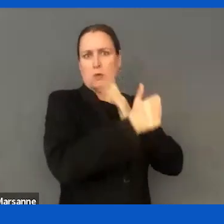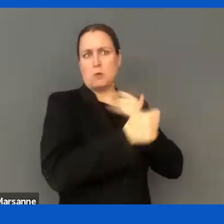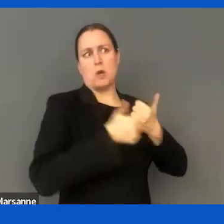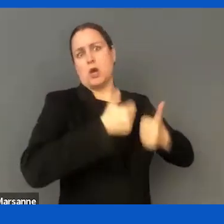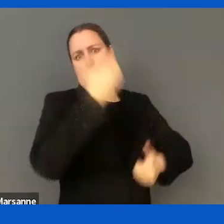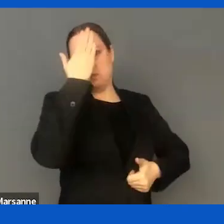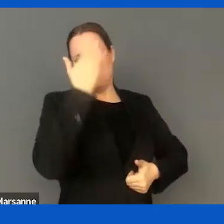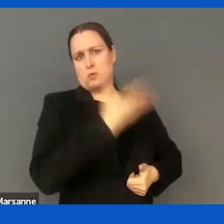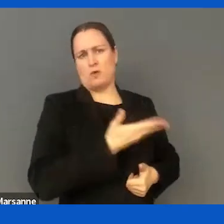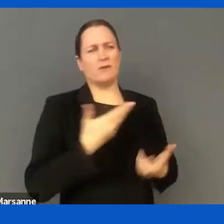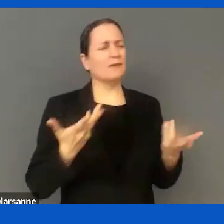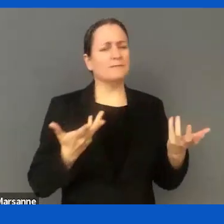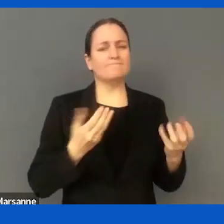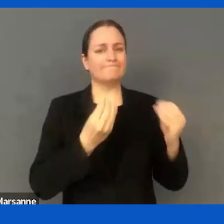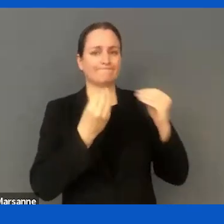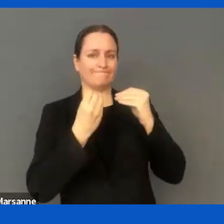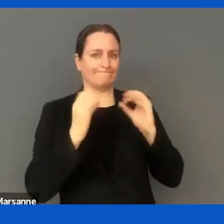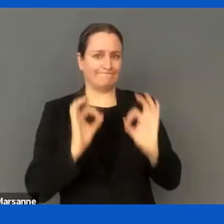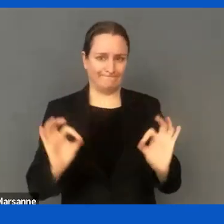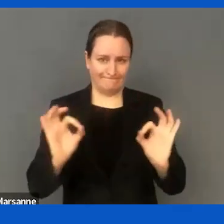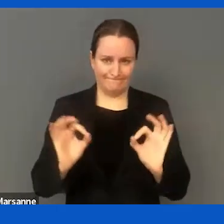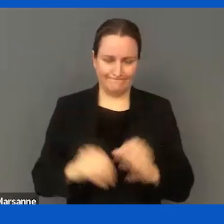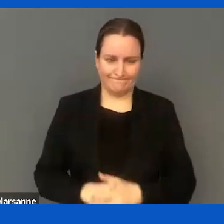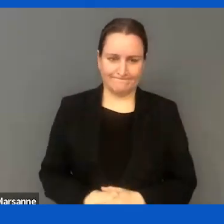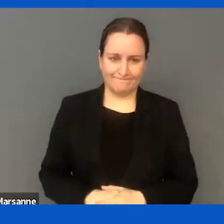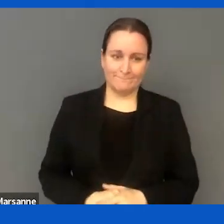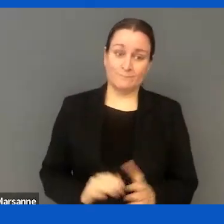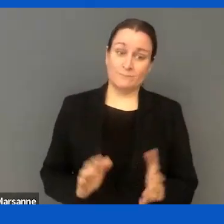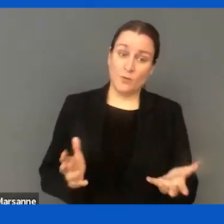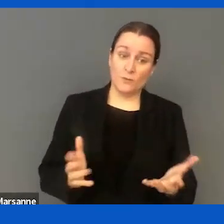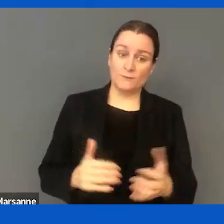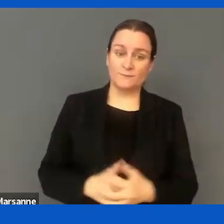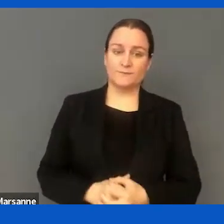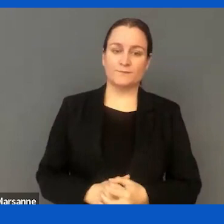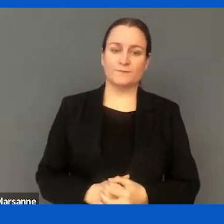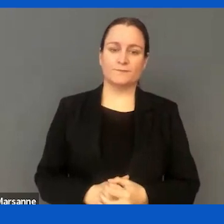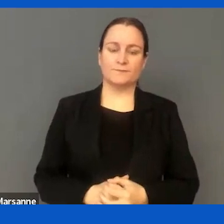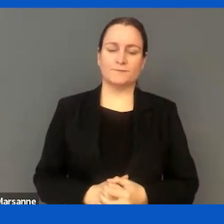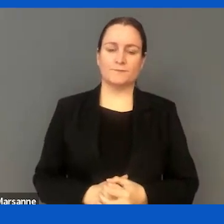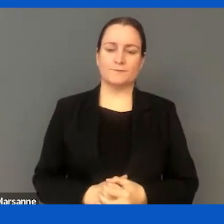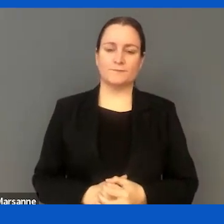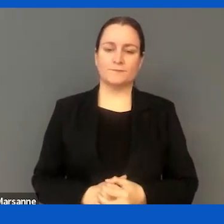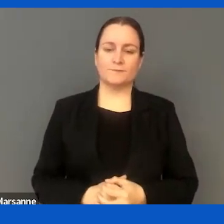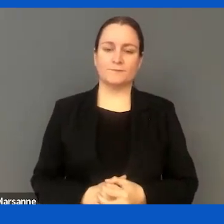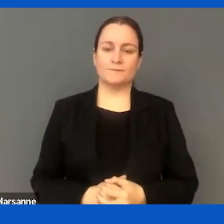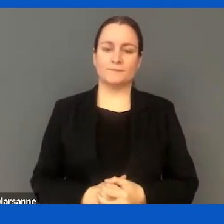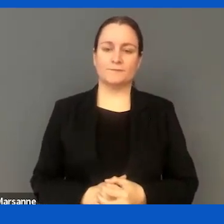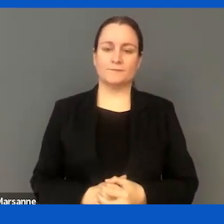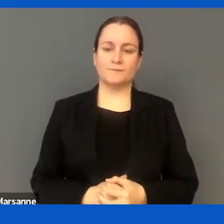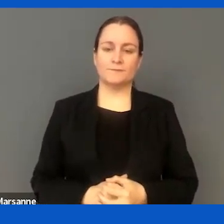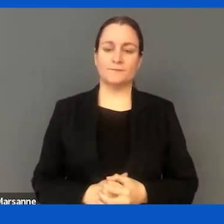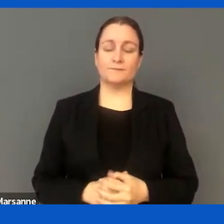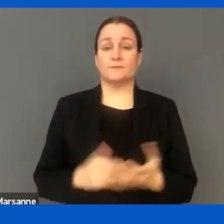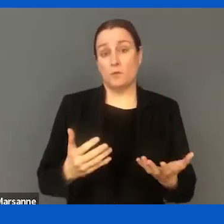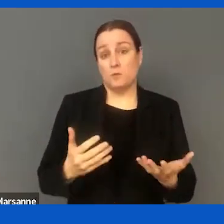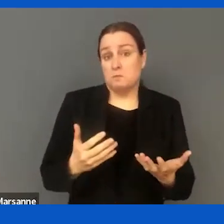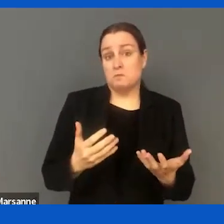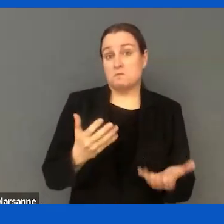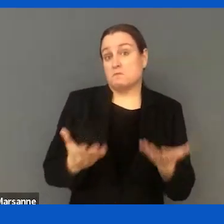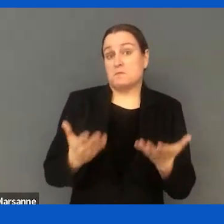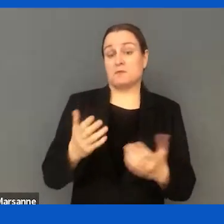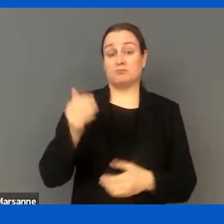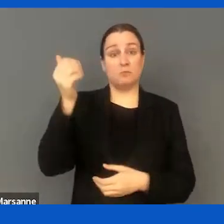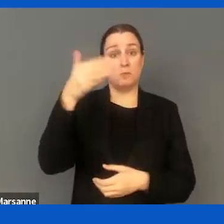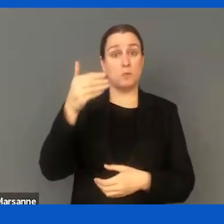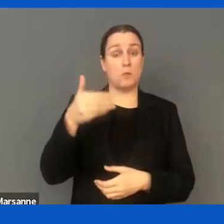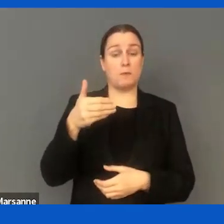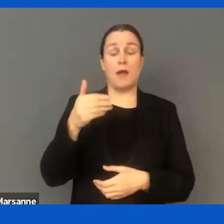so people choose this one. Sometimes they don't know what they're buying about fix website.